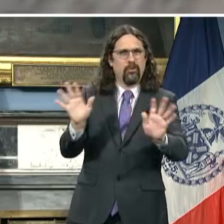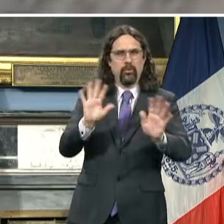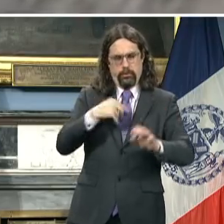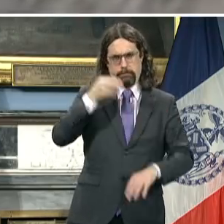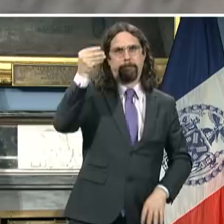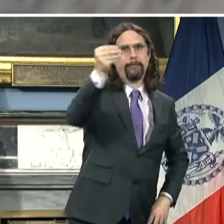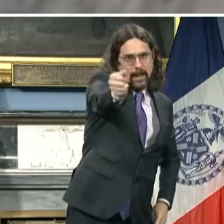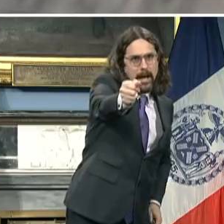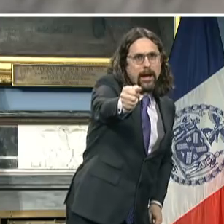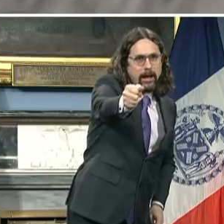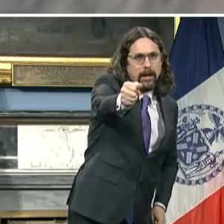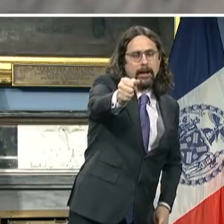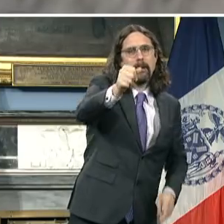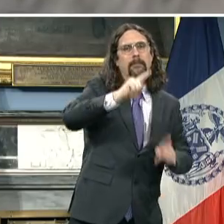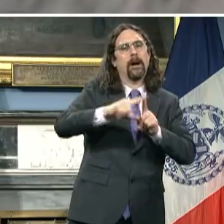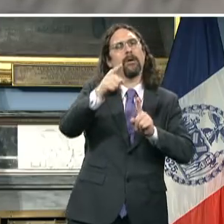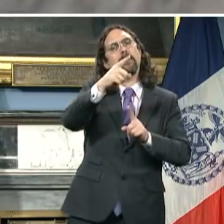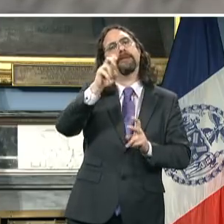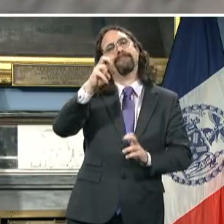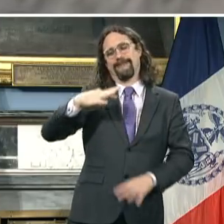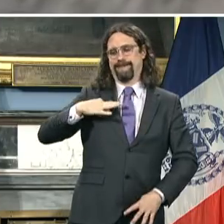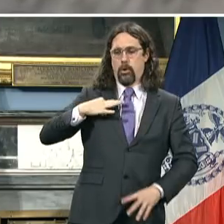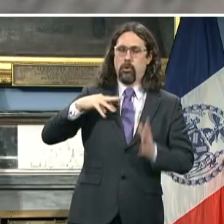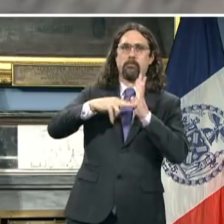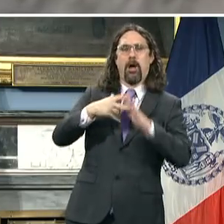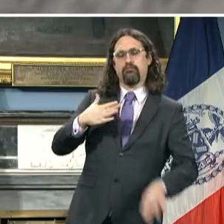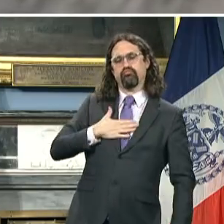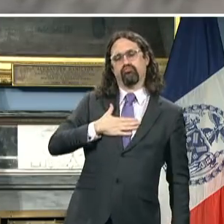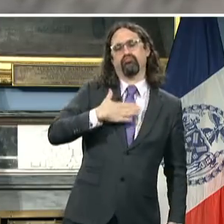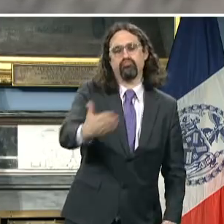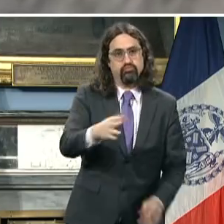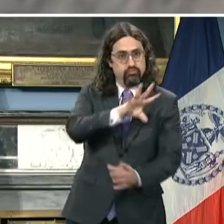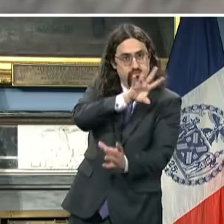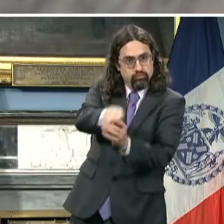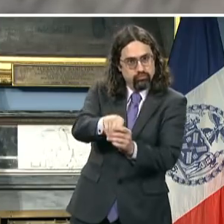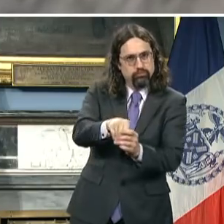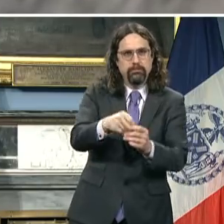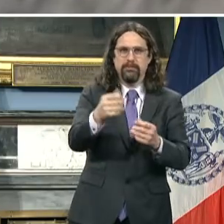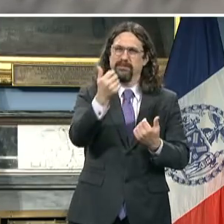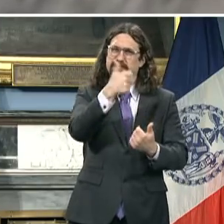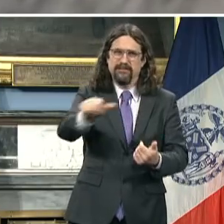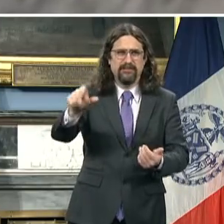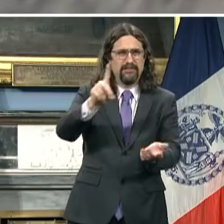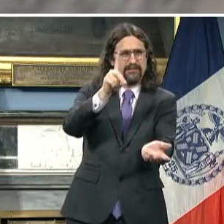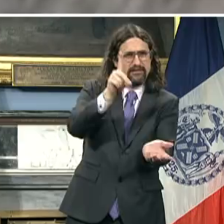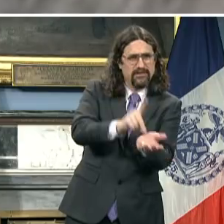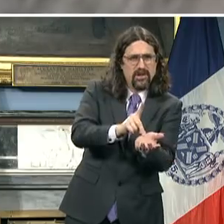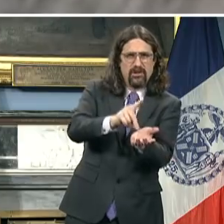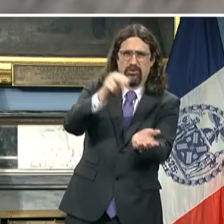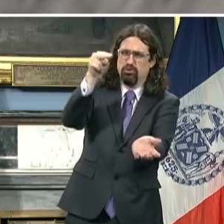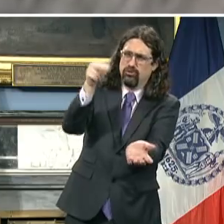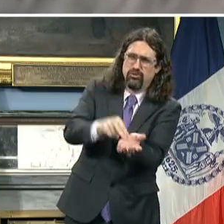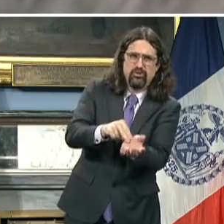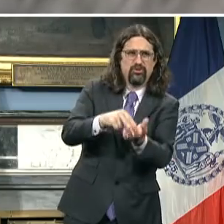SURE, AND THEN BE MOBILIZED BY OUR MILITARY AND SENT WHERE THEY'RE NEEDED MOST. I REMIND YOU AGAIN, OVER A